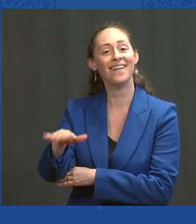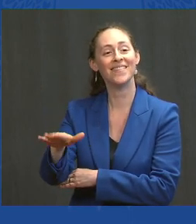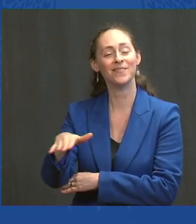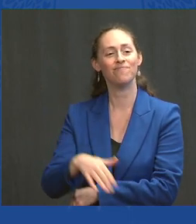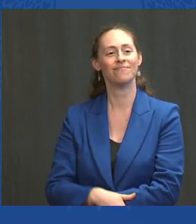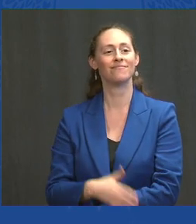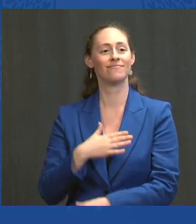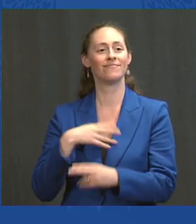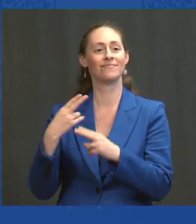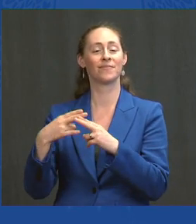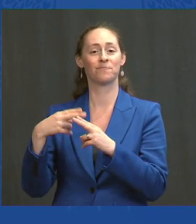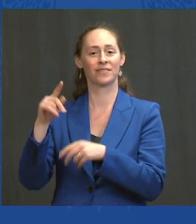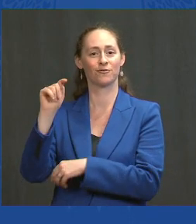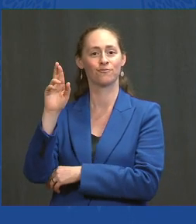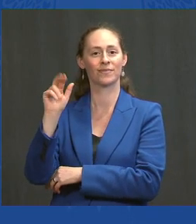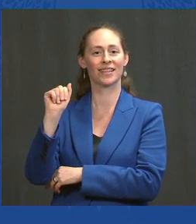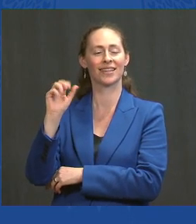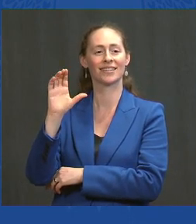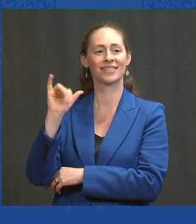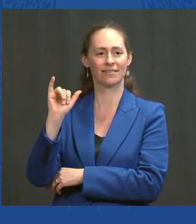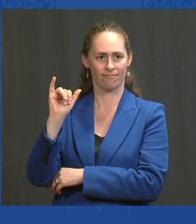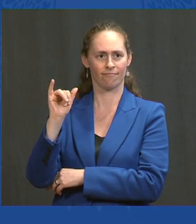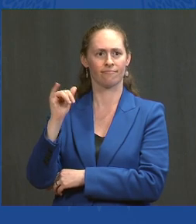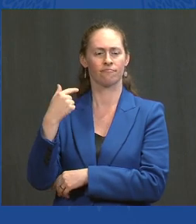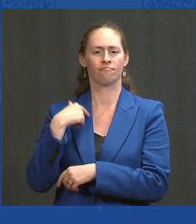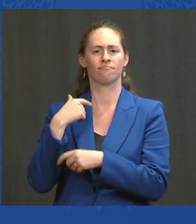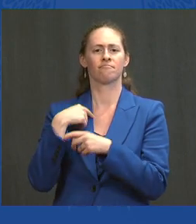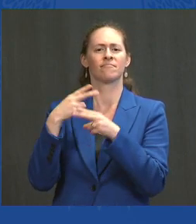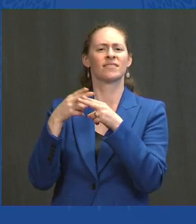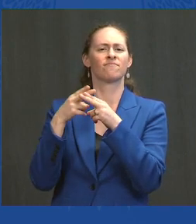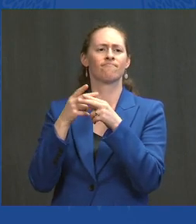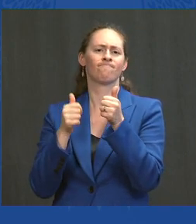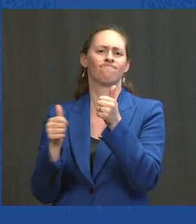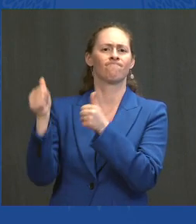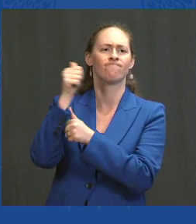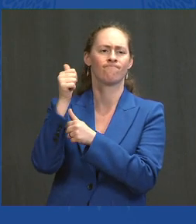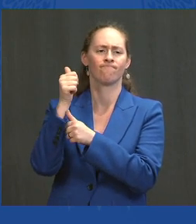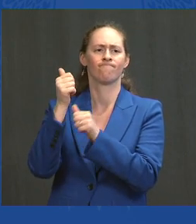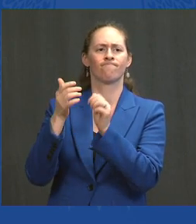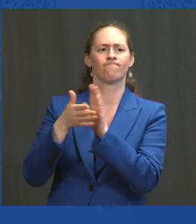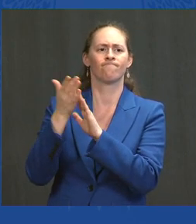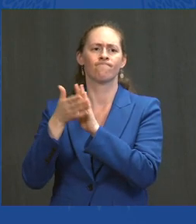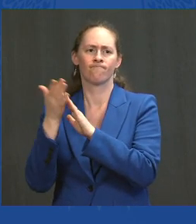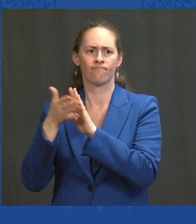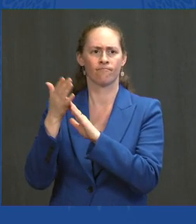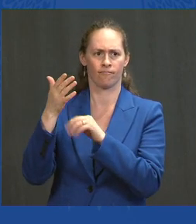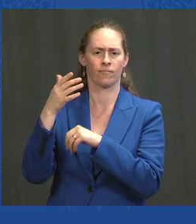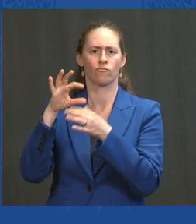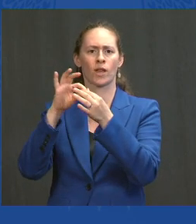and I'm the acting director of U.S. Citizenship and Immigration Services. It's an honor to be here today with you to welcome you